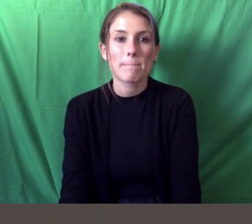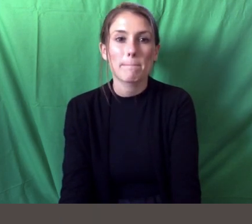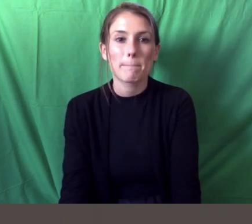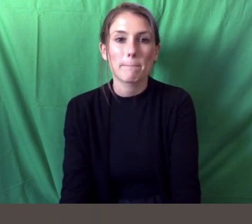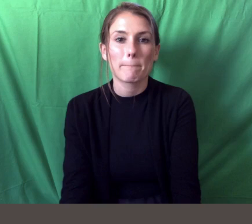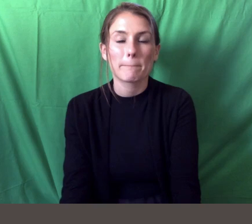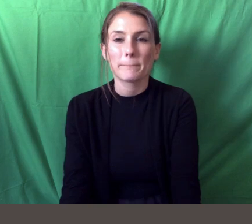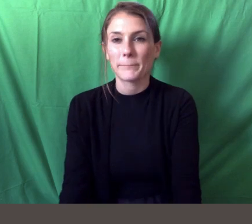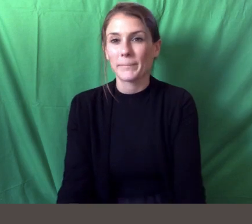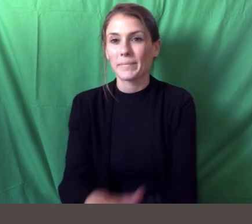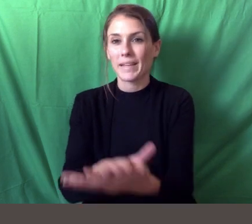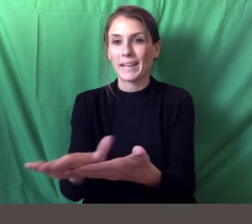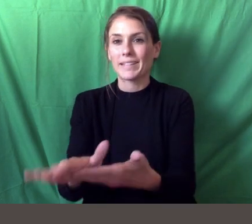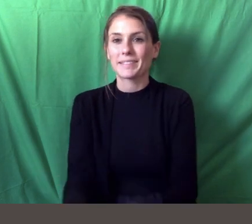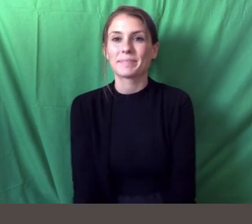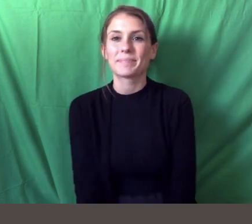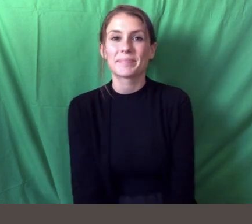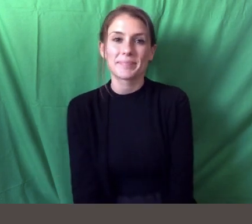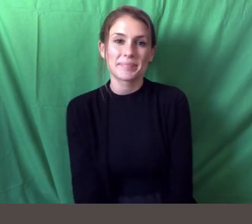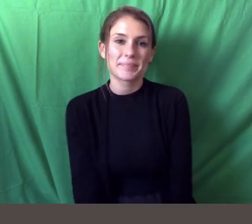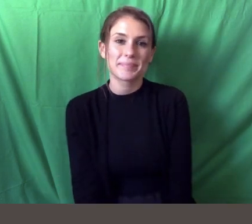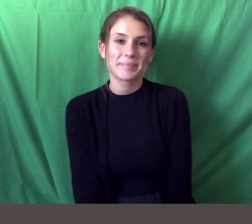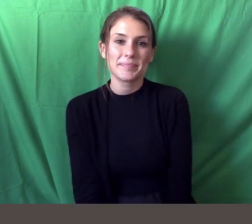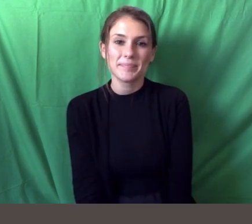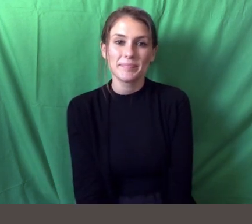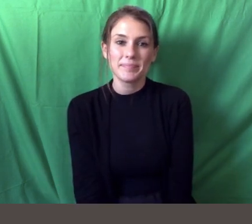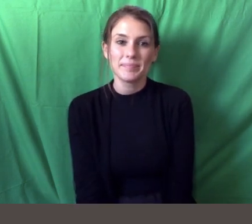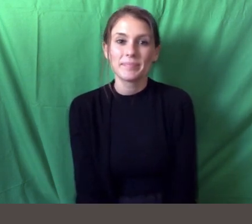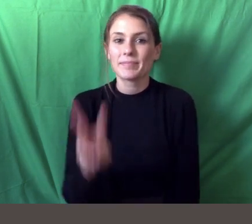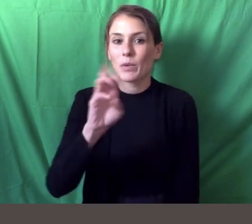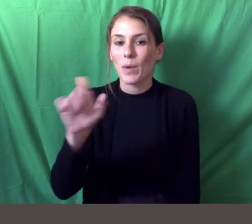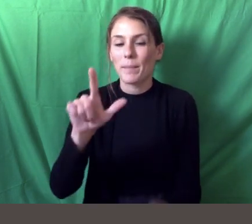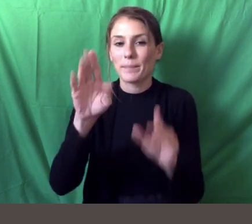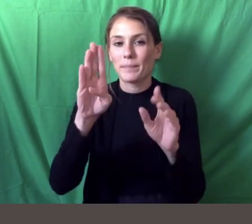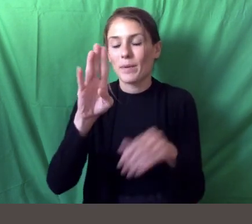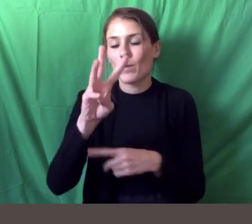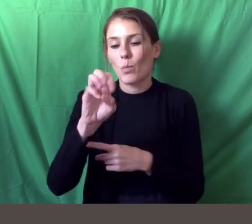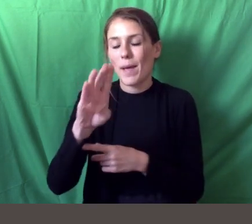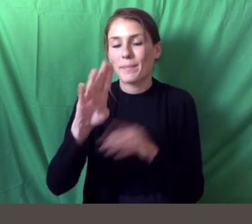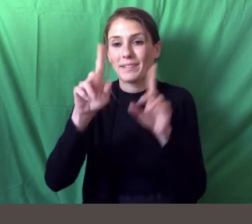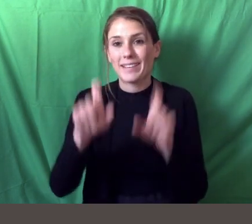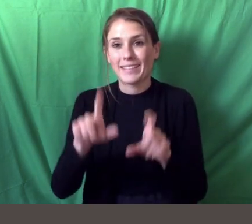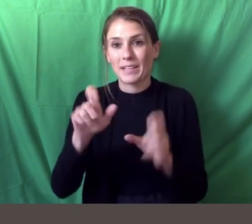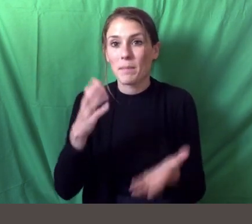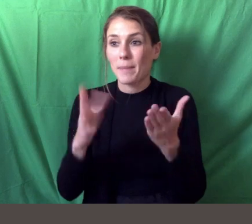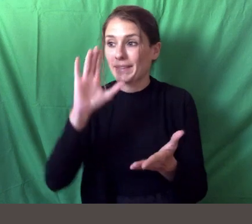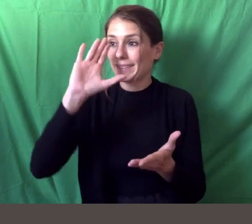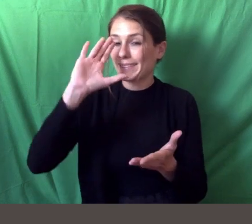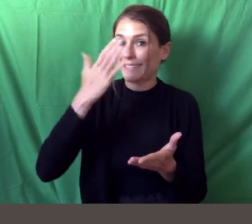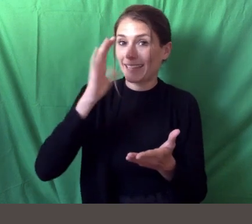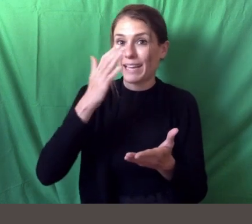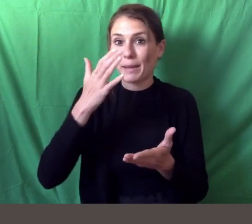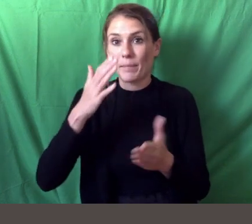Nice. Web testing may seem intimidating at first, but with modern tools like PlayWright,